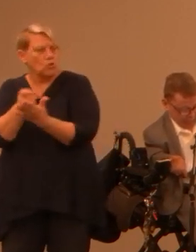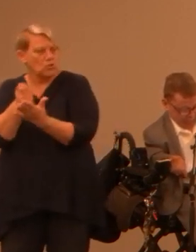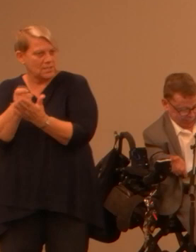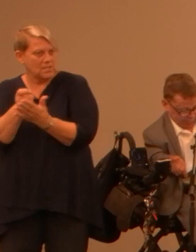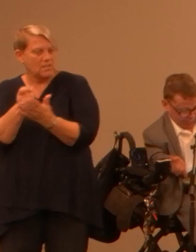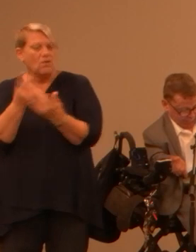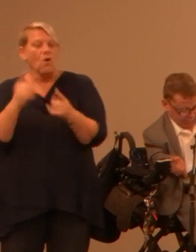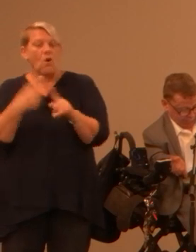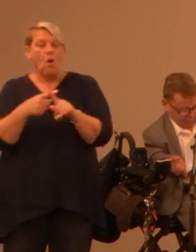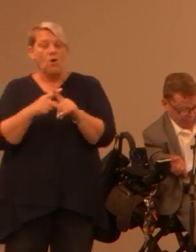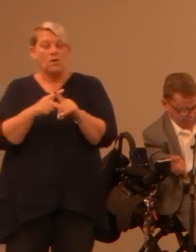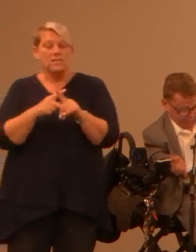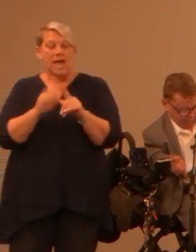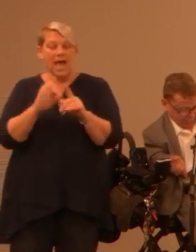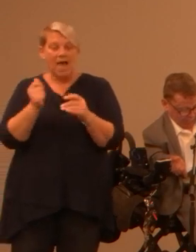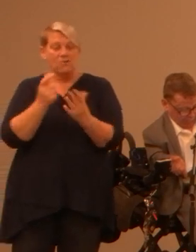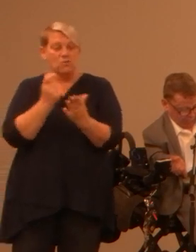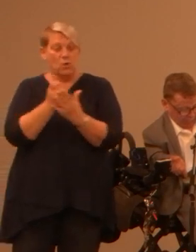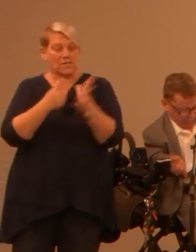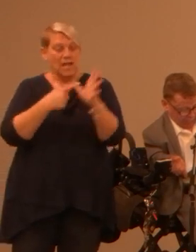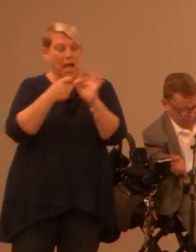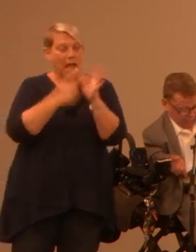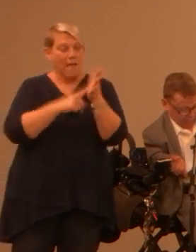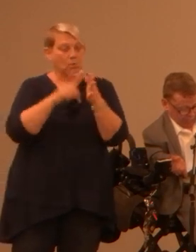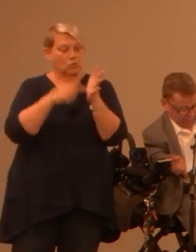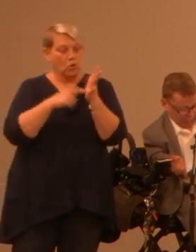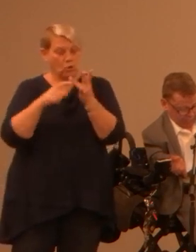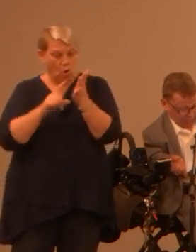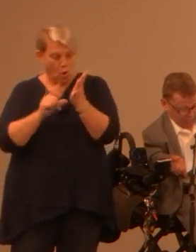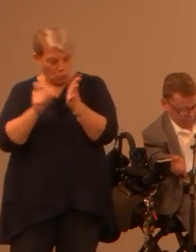by our Silver Sponsors, AbleDocs, Coles, Office of the Digital Government,